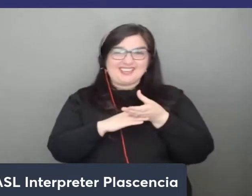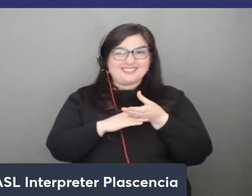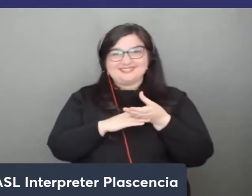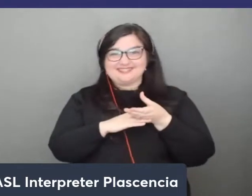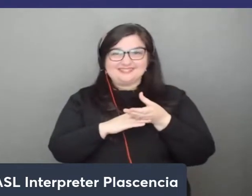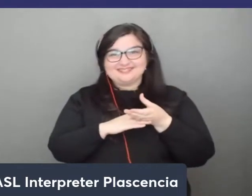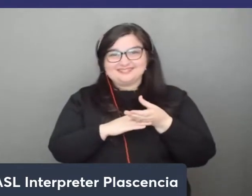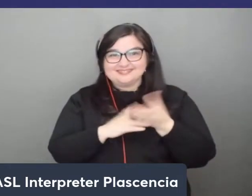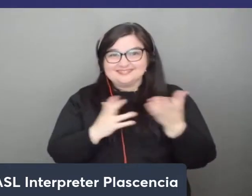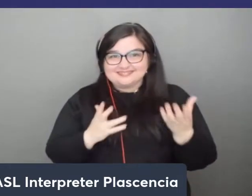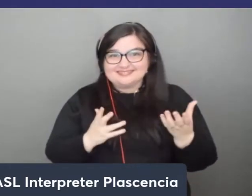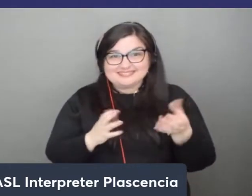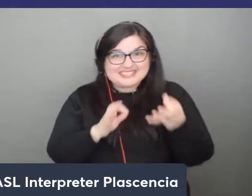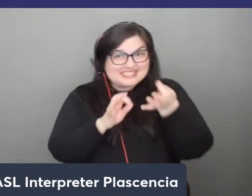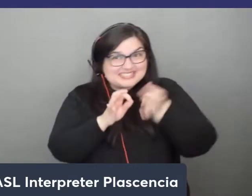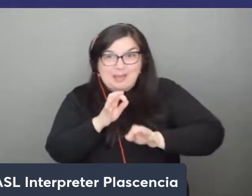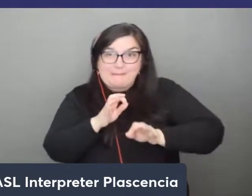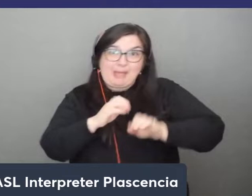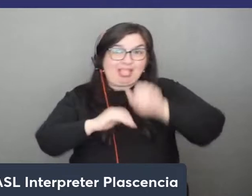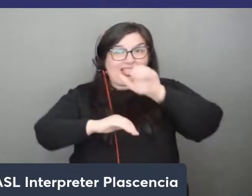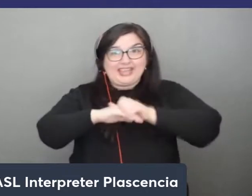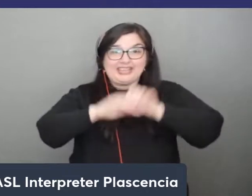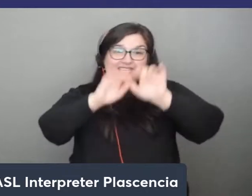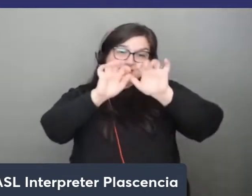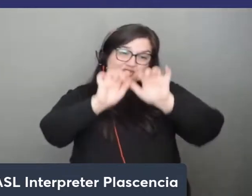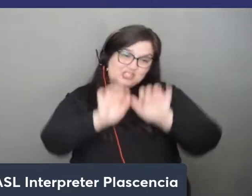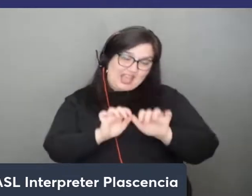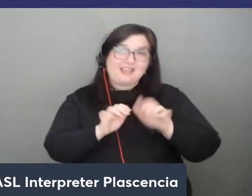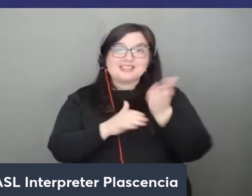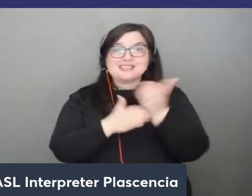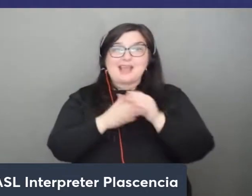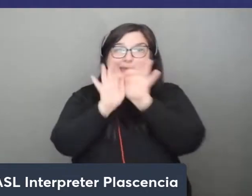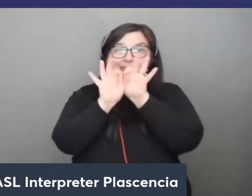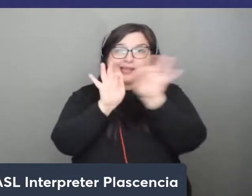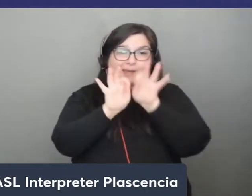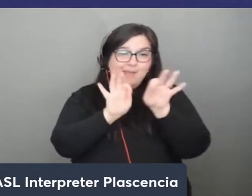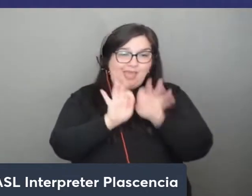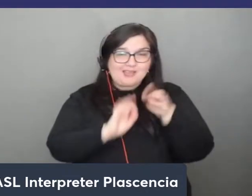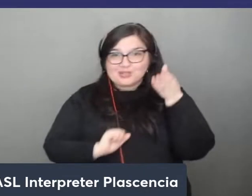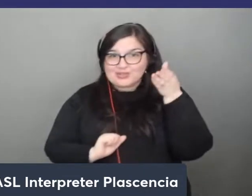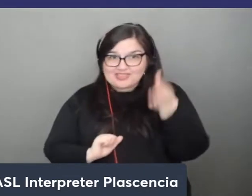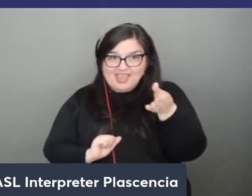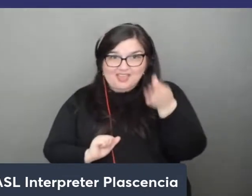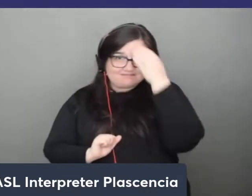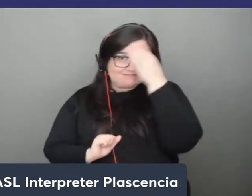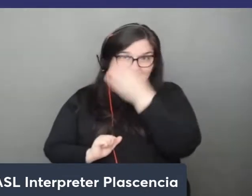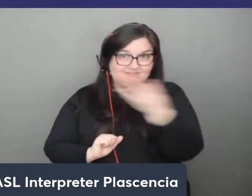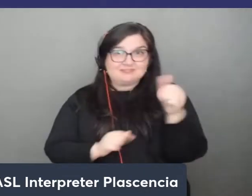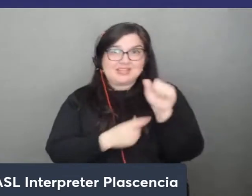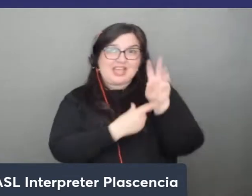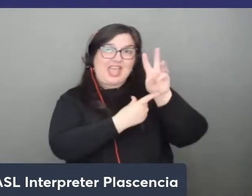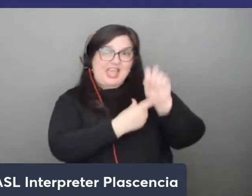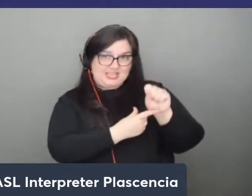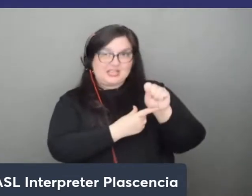in simple English text, though, in some commands in there, which tells AWS in the backend how to kind